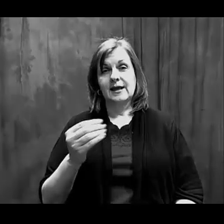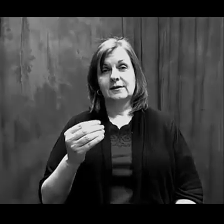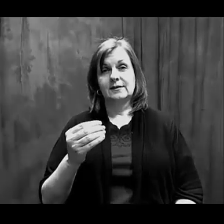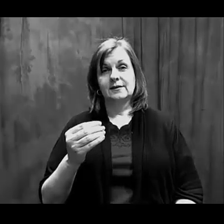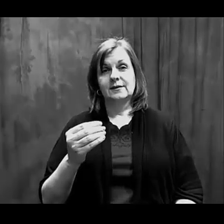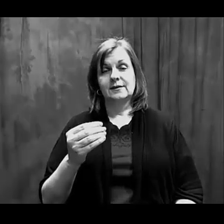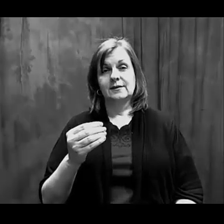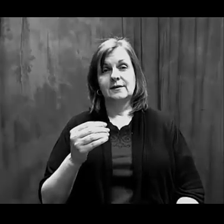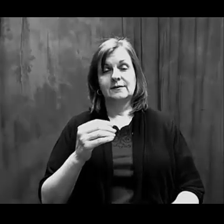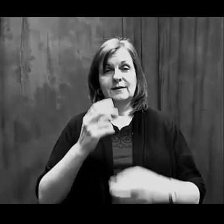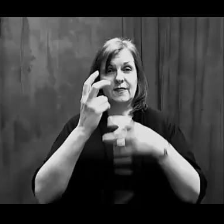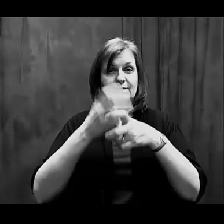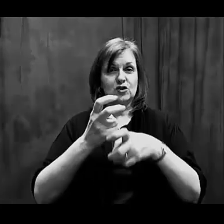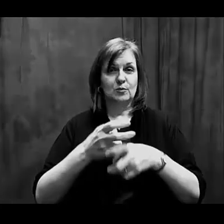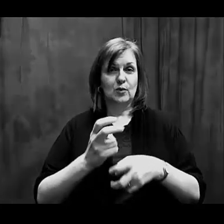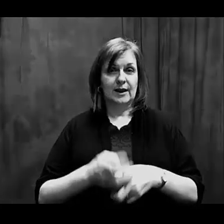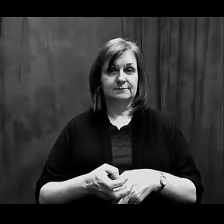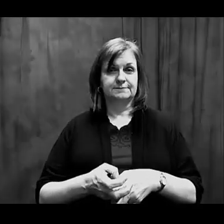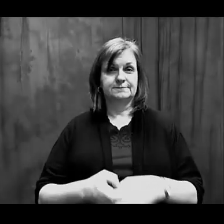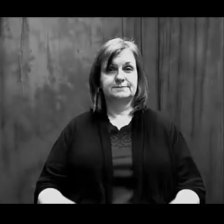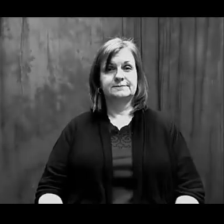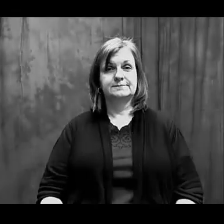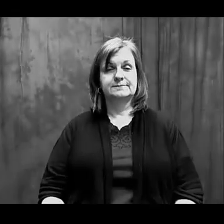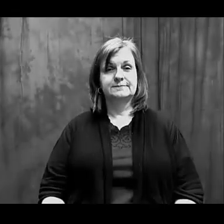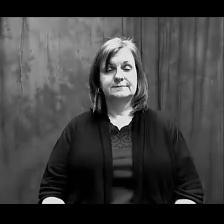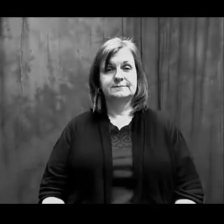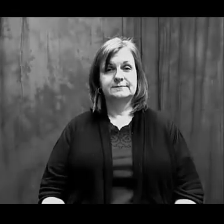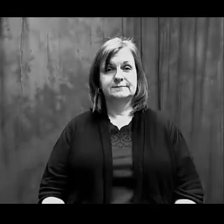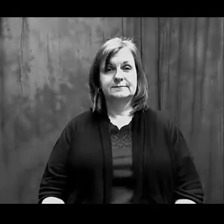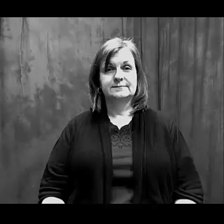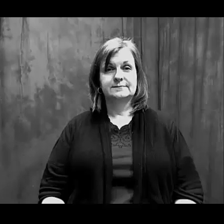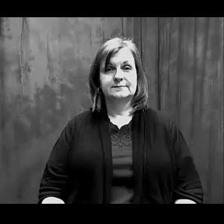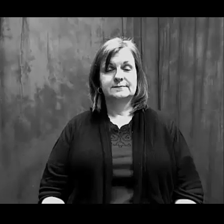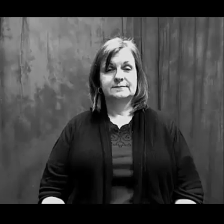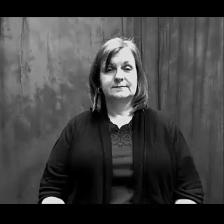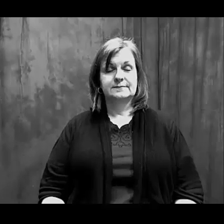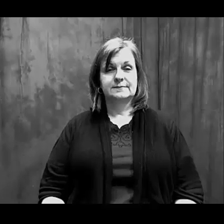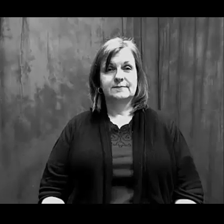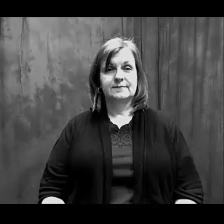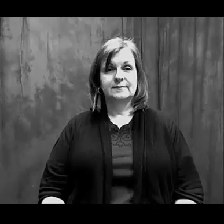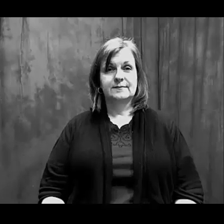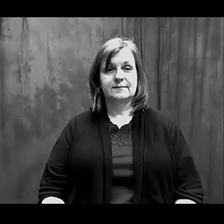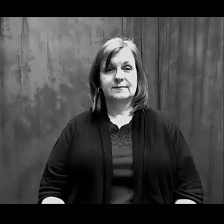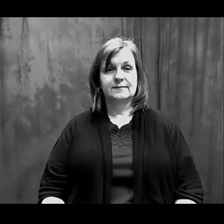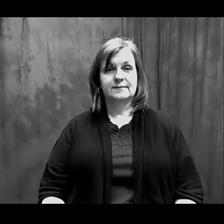and the spinal vertebrae